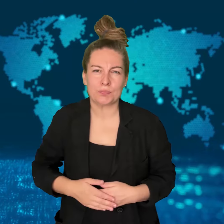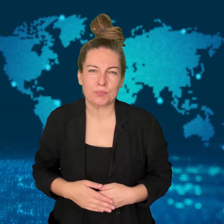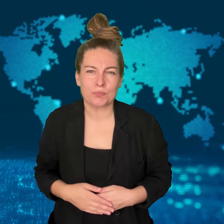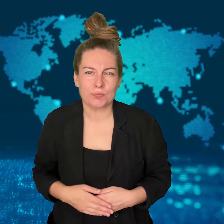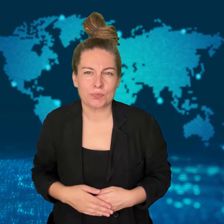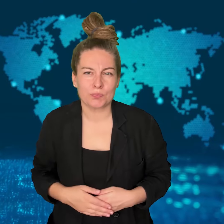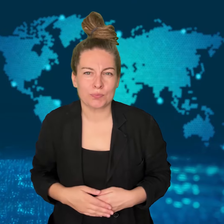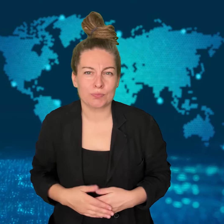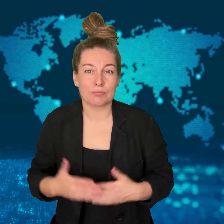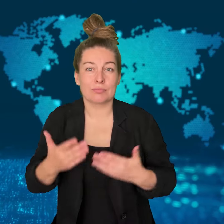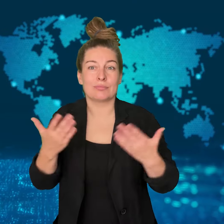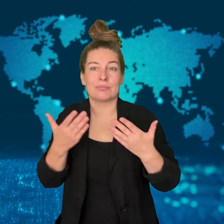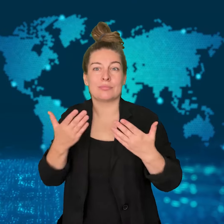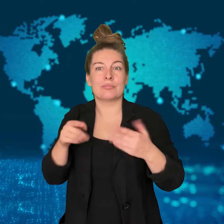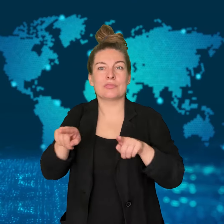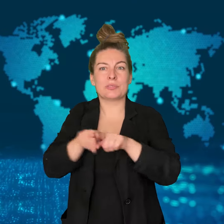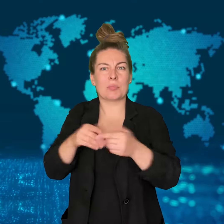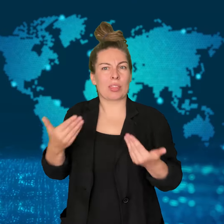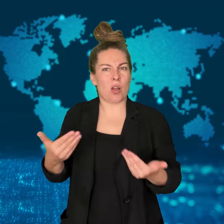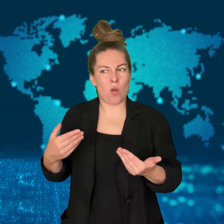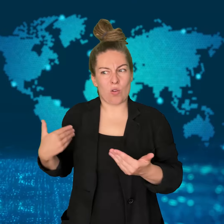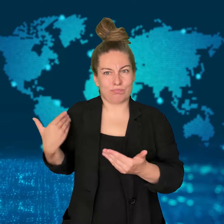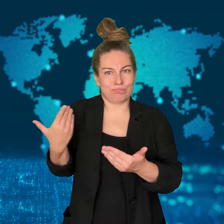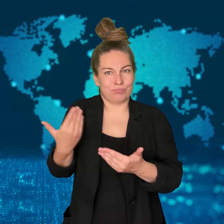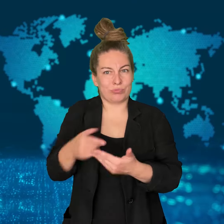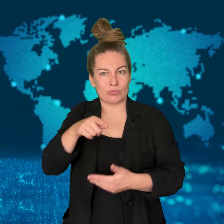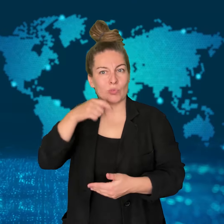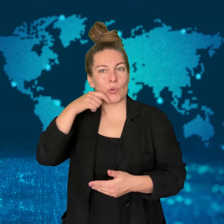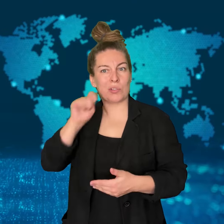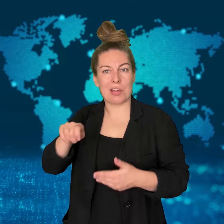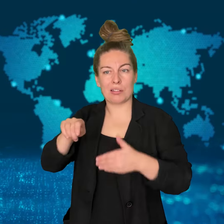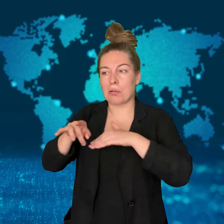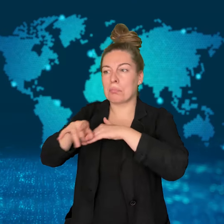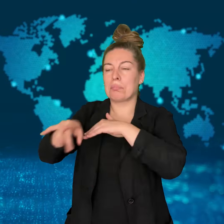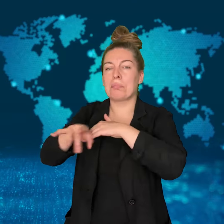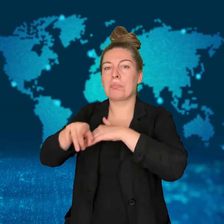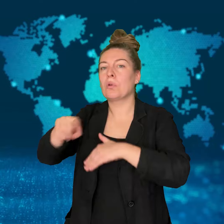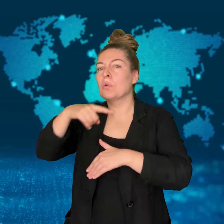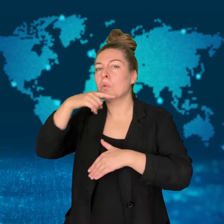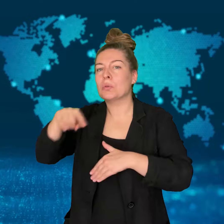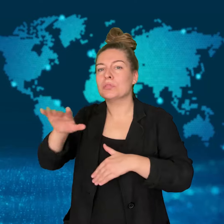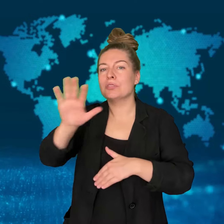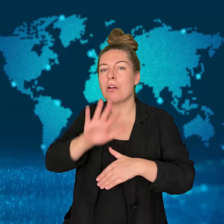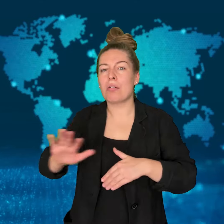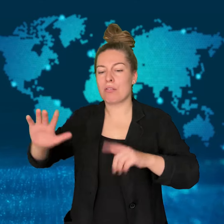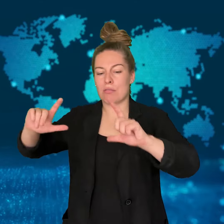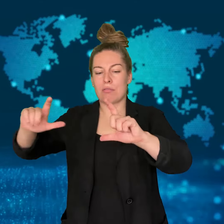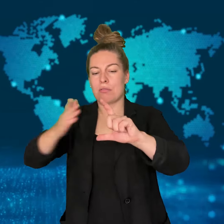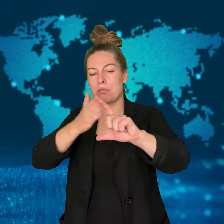The difference would be that attacks could take place deep